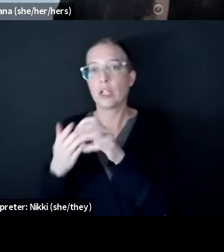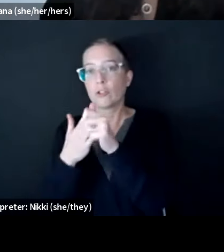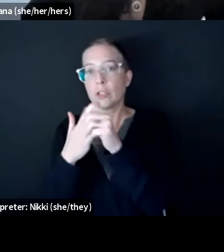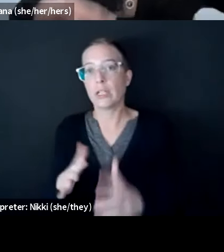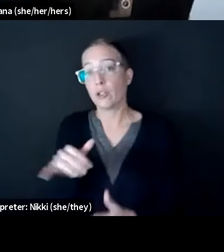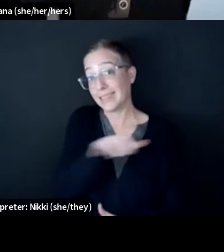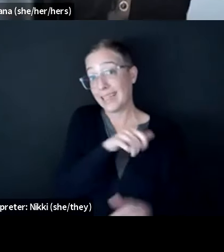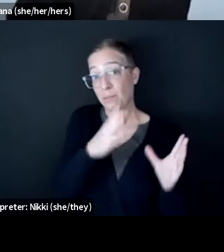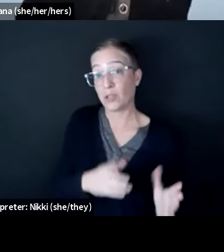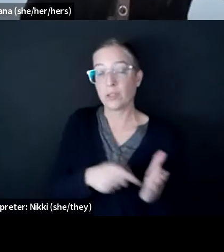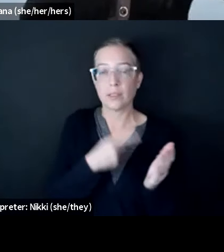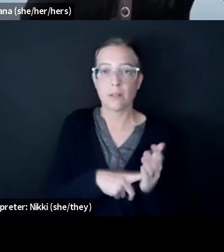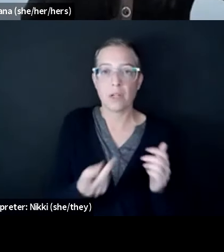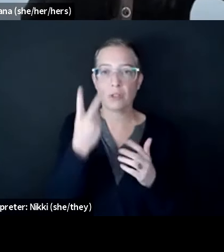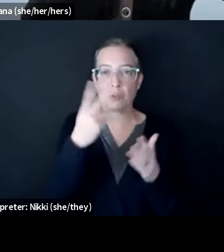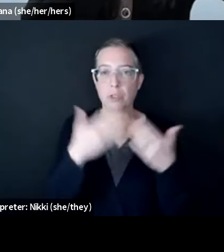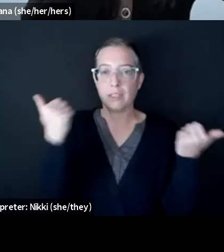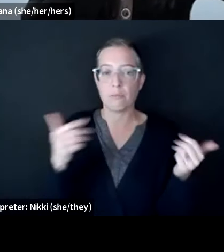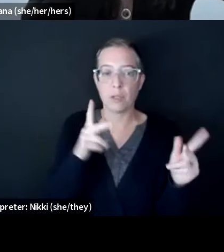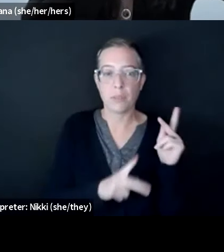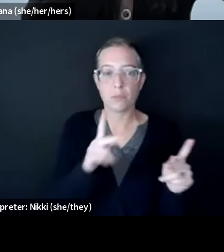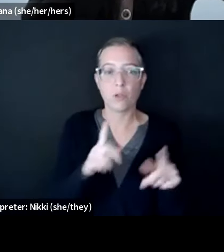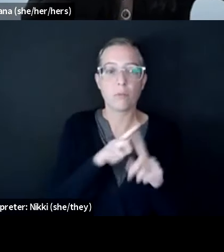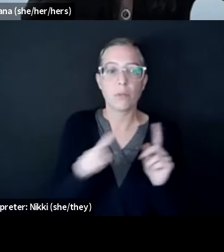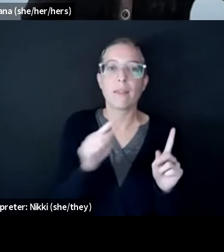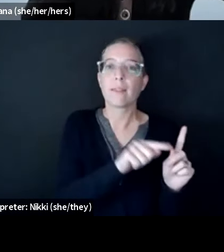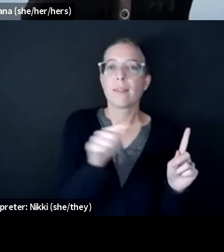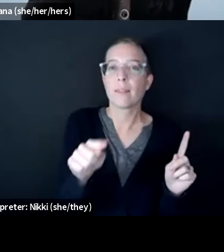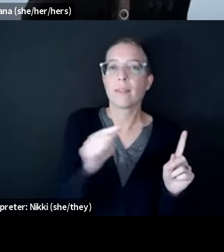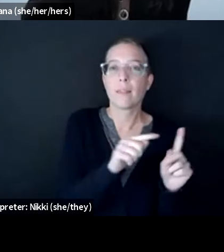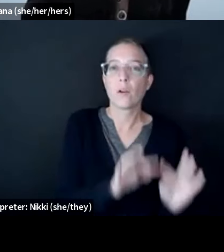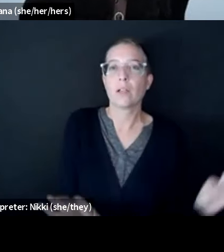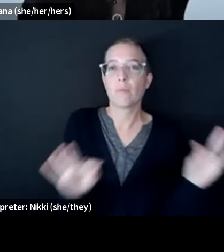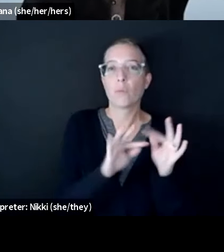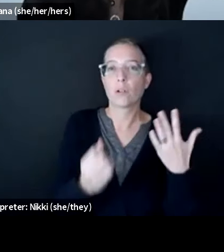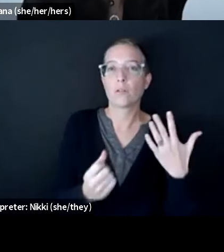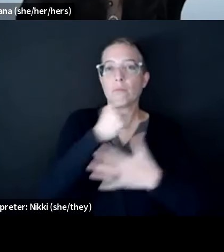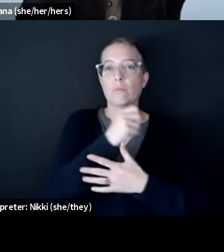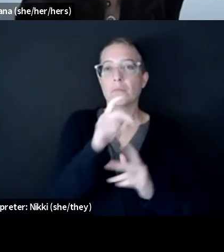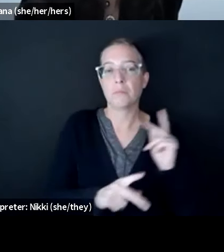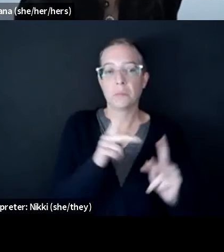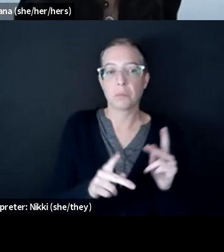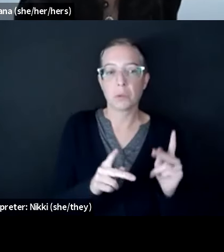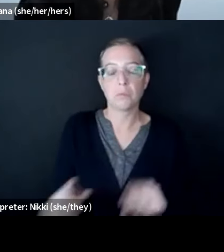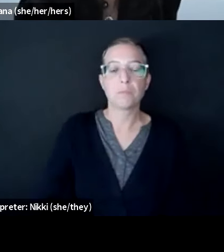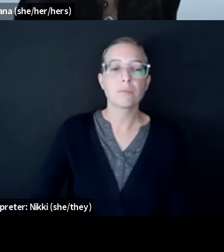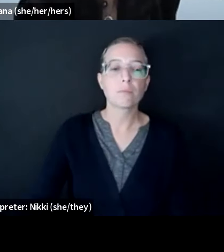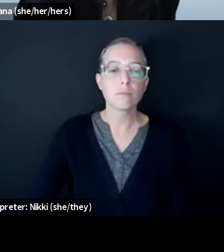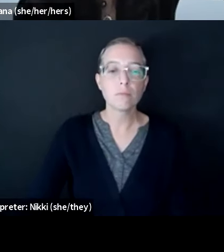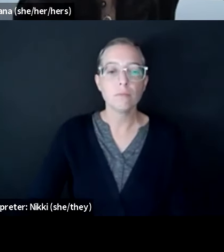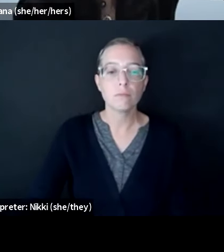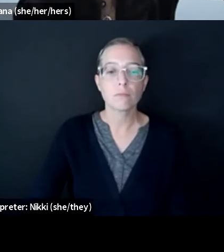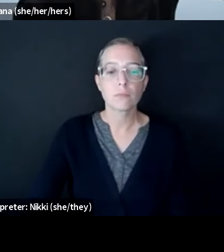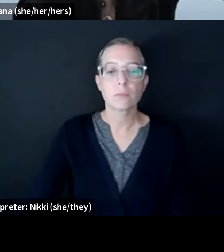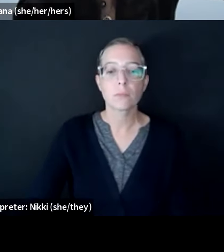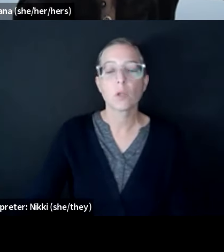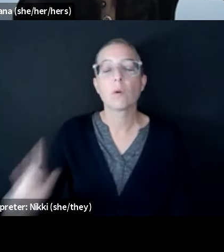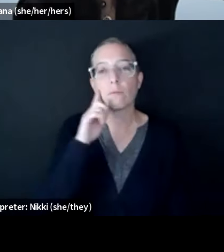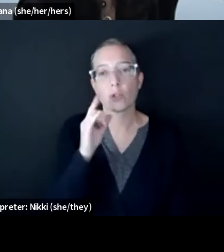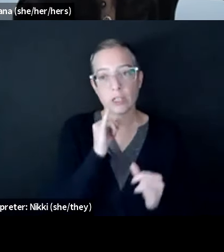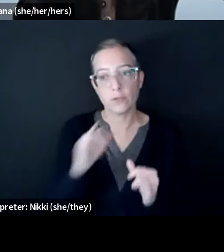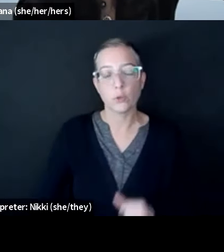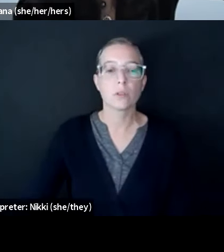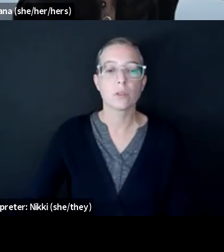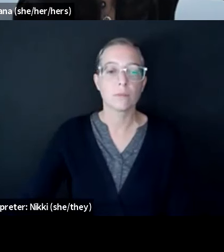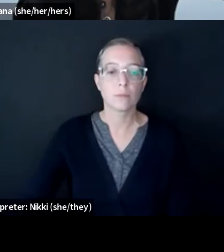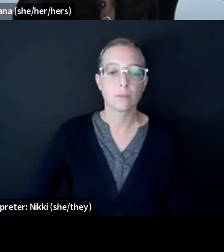Melissa Dattalo: Those were kind of the key people that were described as part of their internal context, at least in the interviews and then they had some funding so.